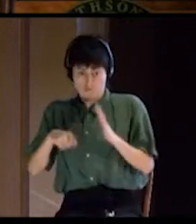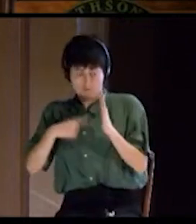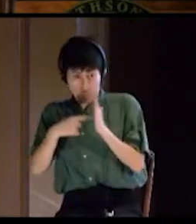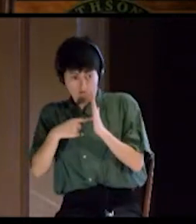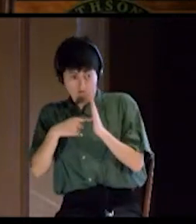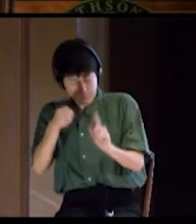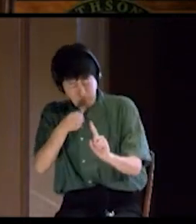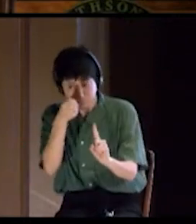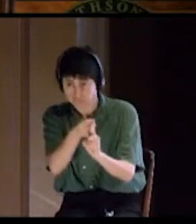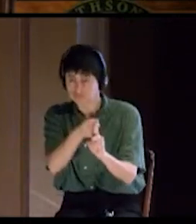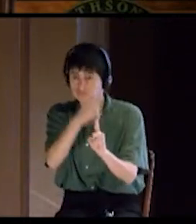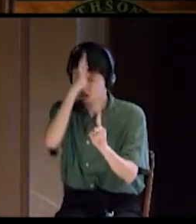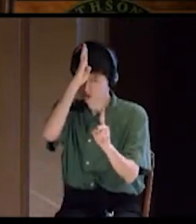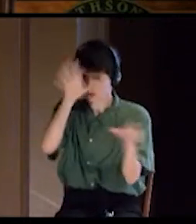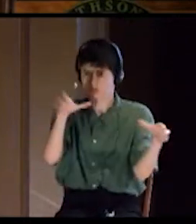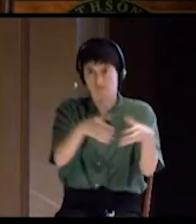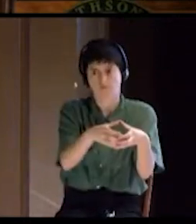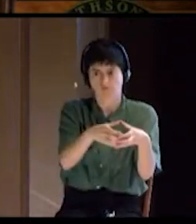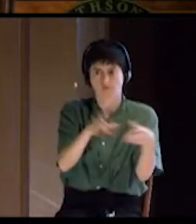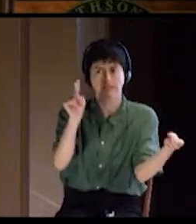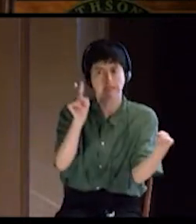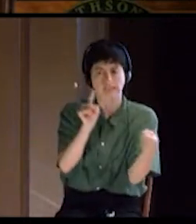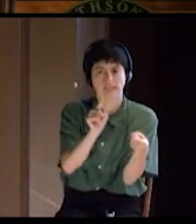Right, the next example is gonna be about habitat change